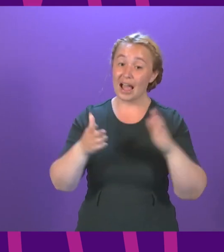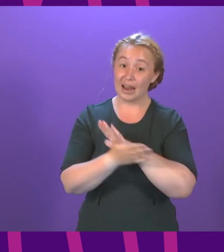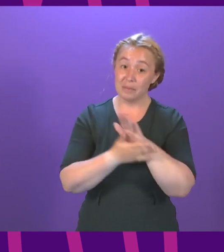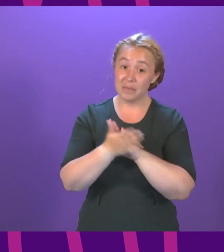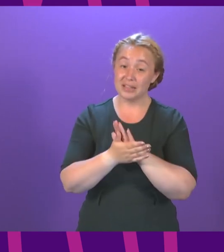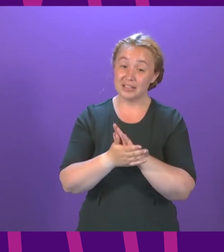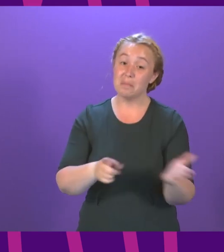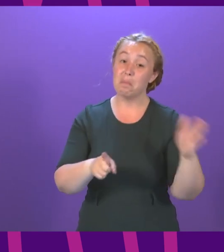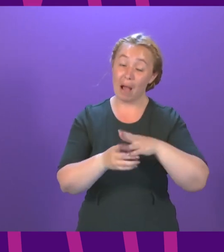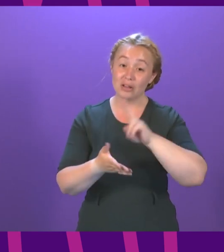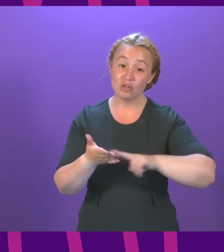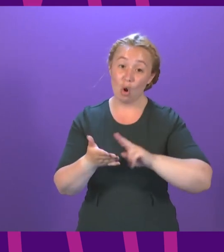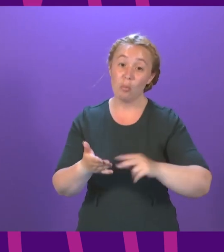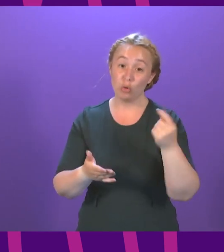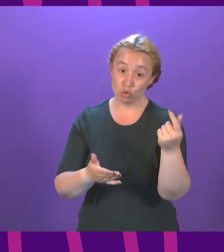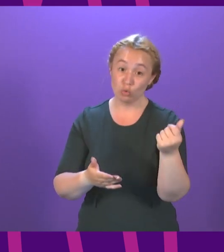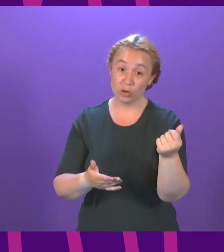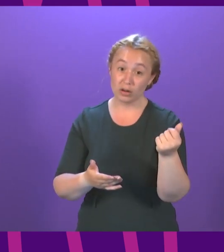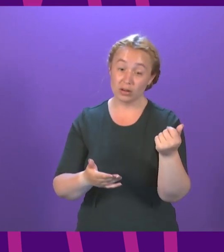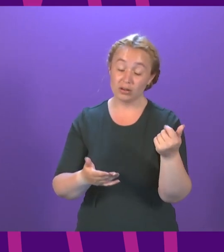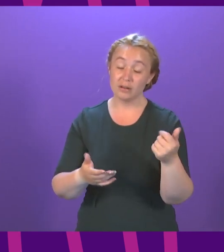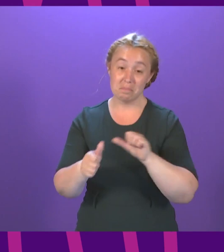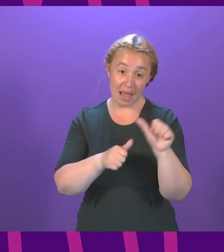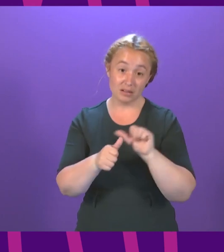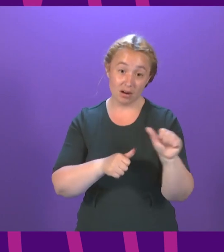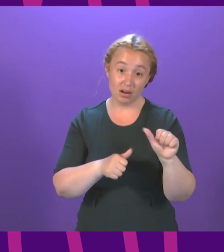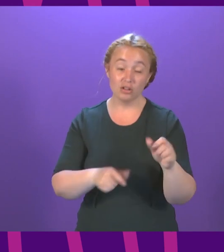of the pandemic. For that reason, we will continue to do all that we can to accelerate the programme,